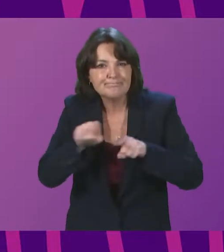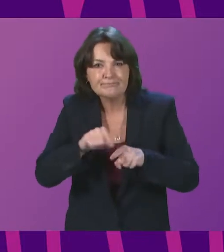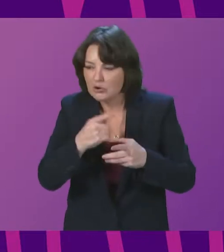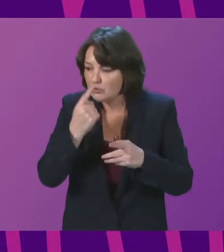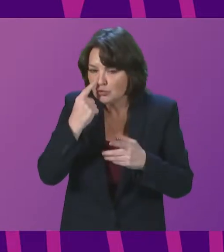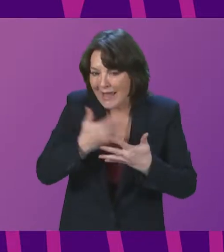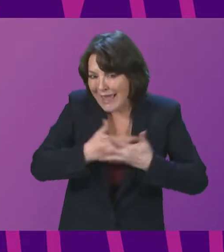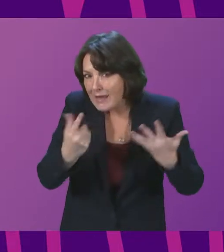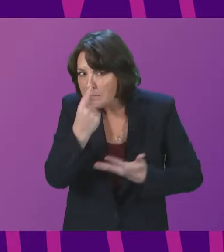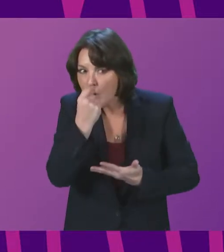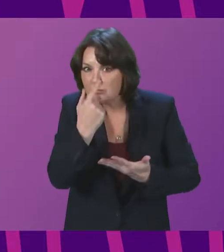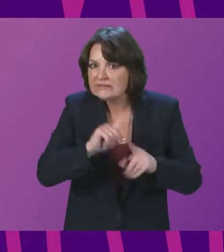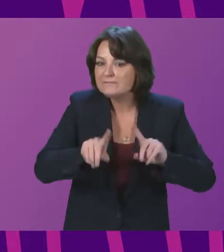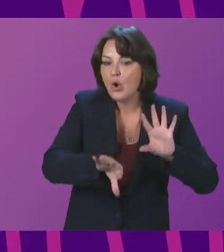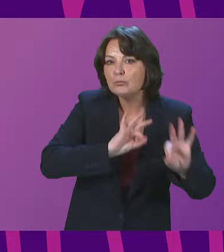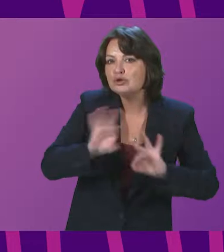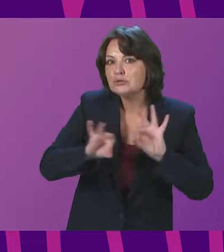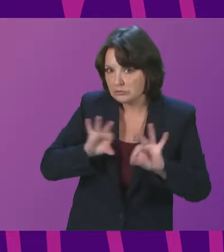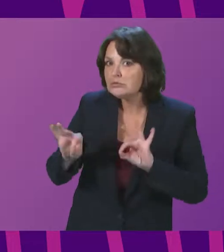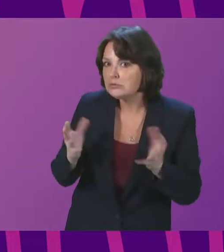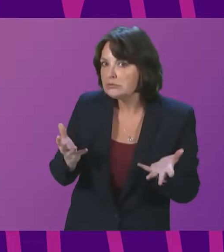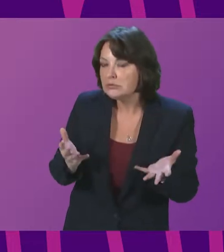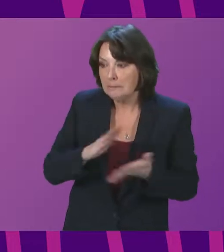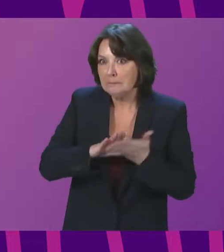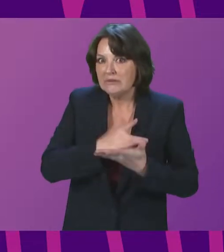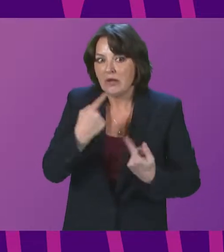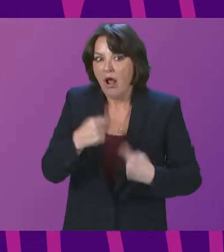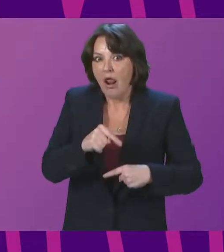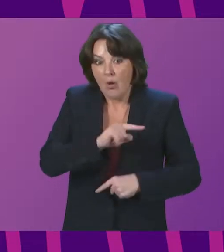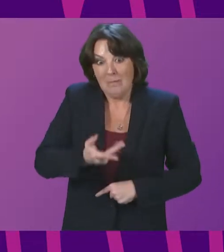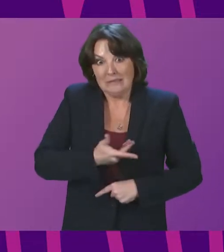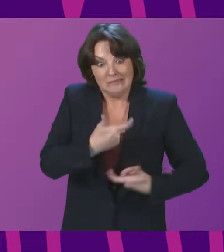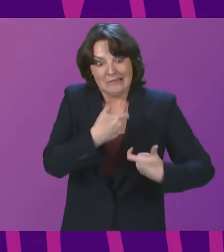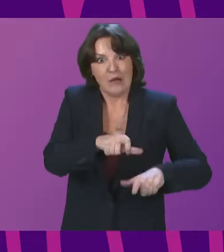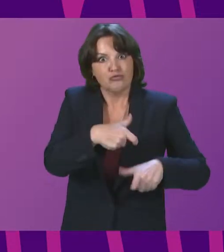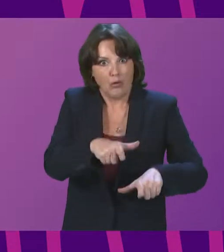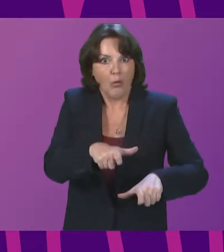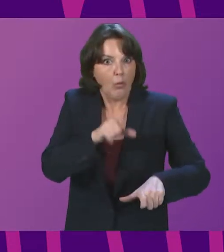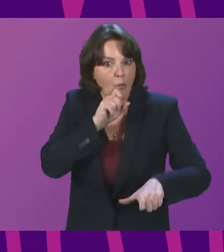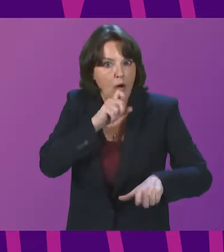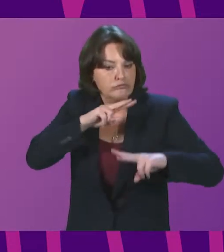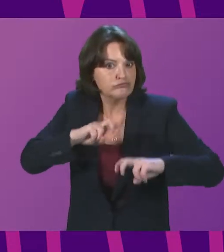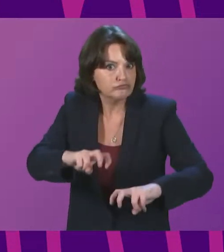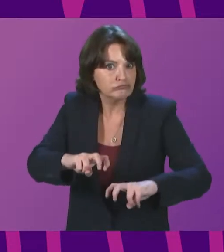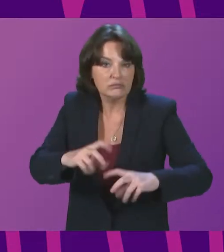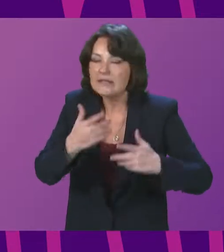of all possible options that might allow the business to continue in some form and that